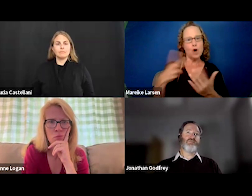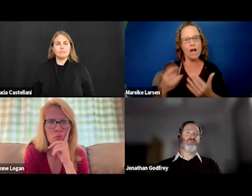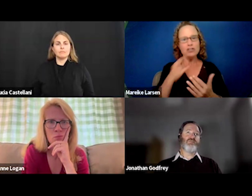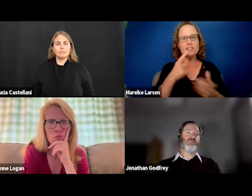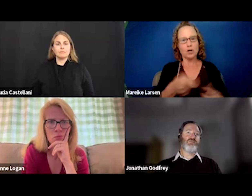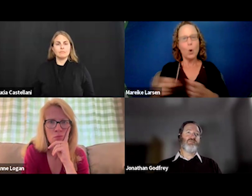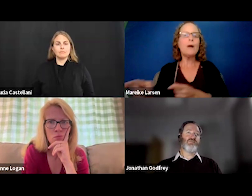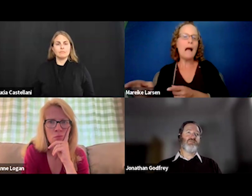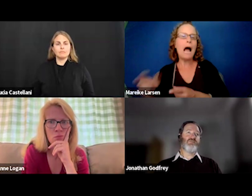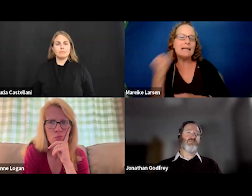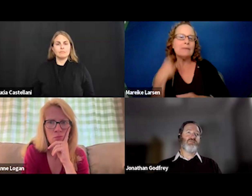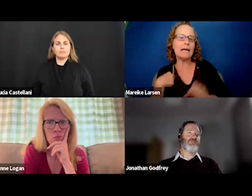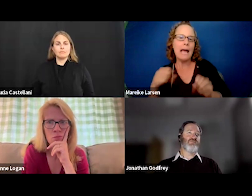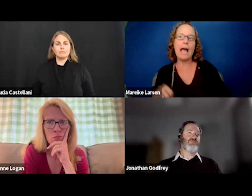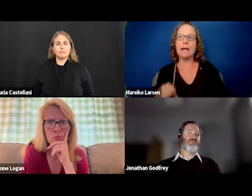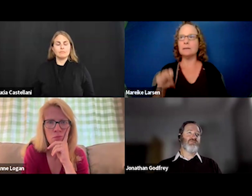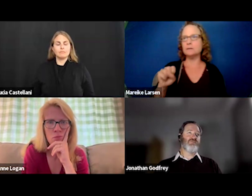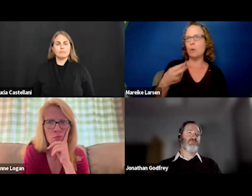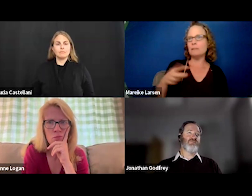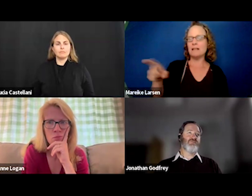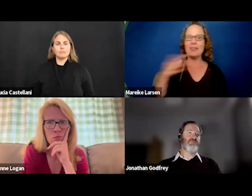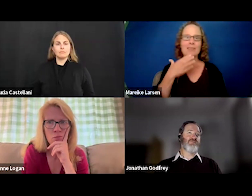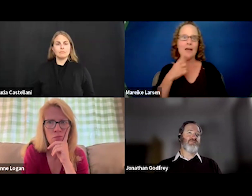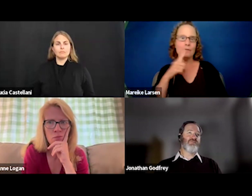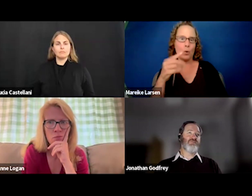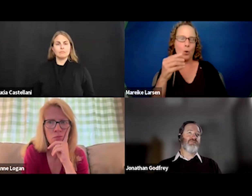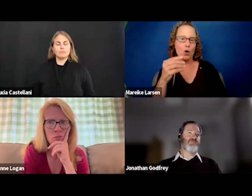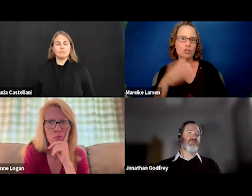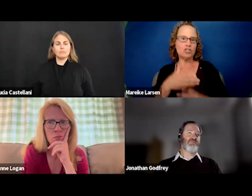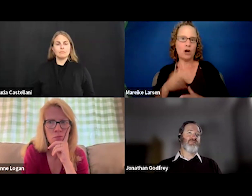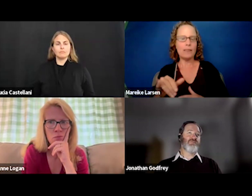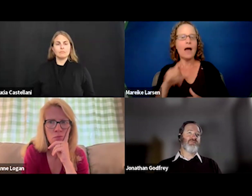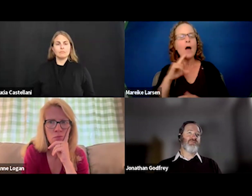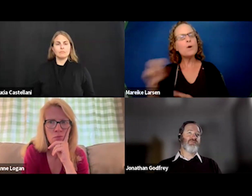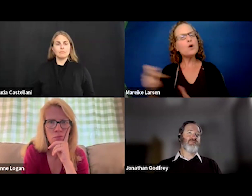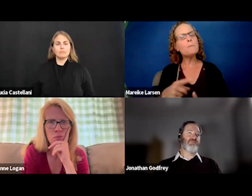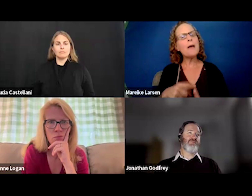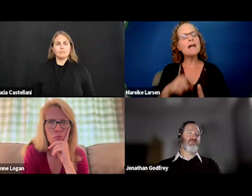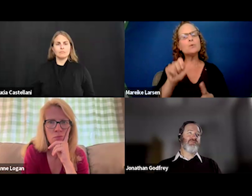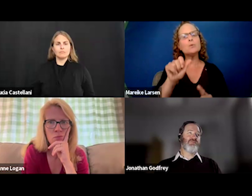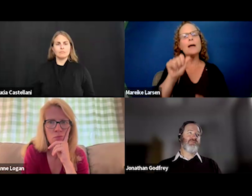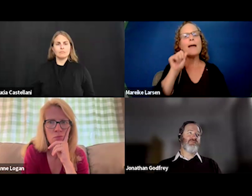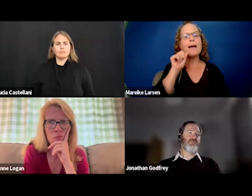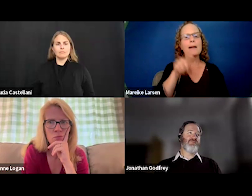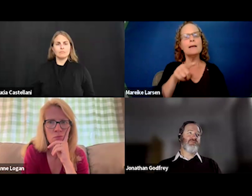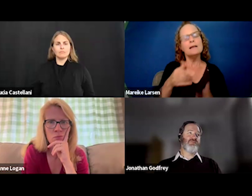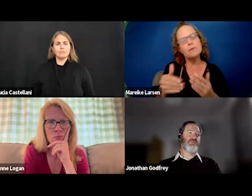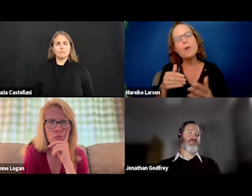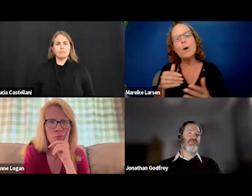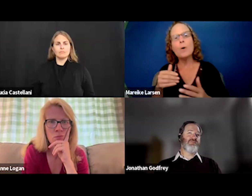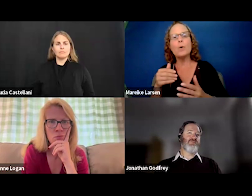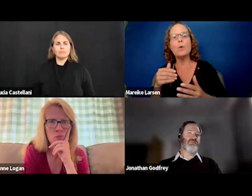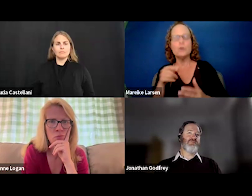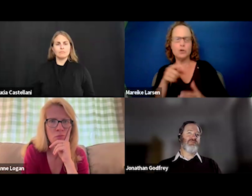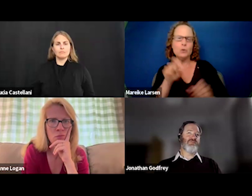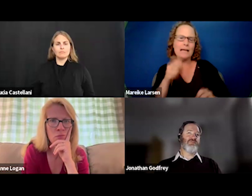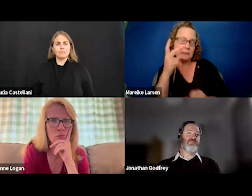Thanks for sharing that. And I want to circle back to Anne. Though you're sighted, are there aspects